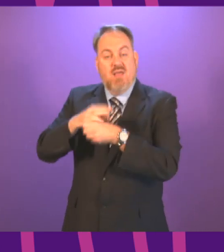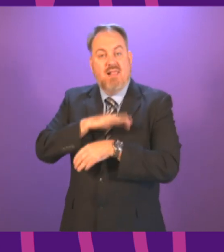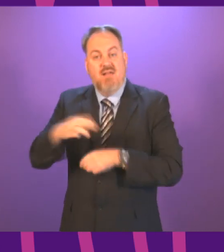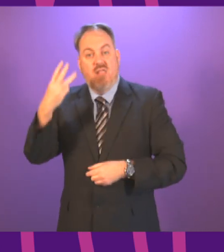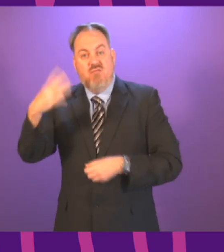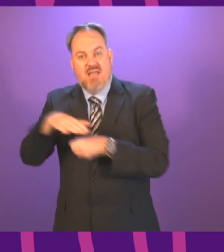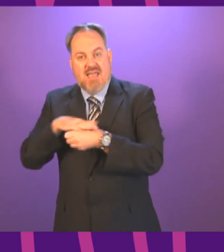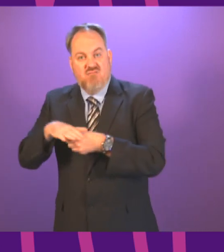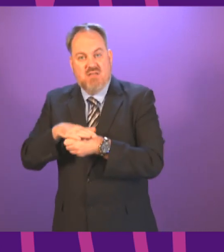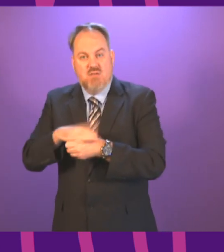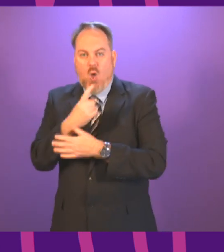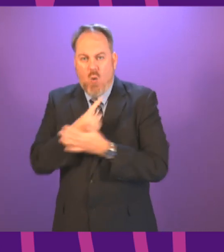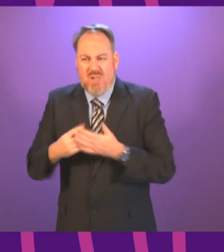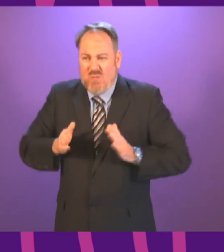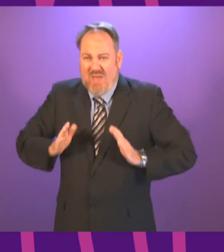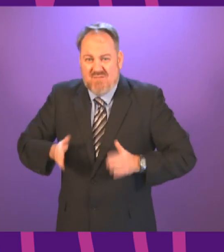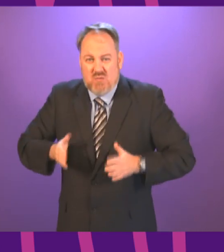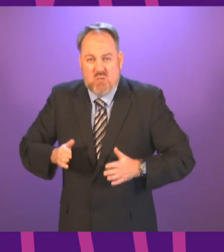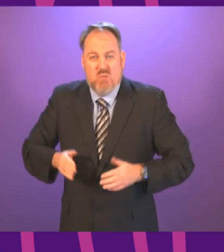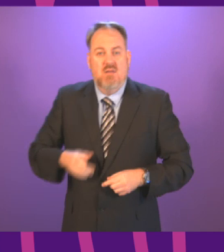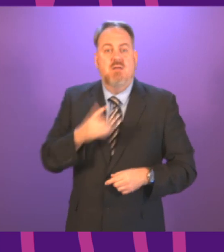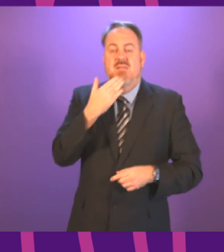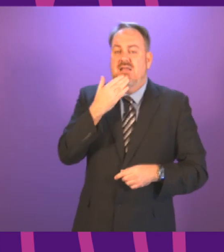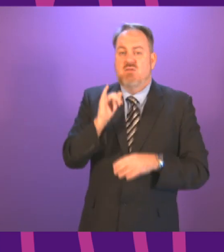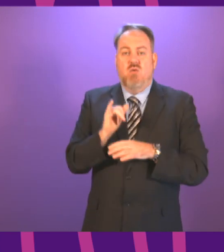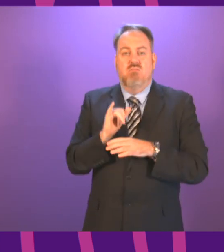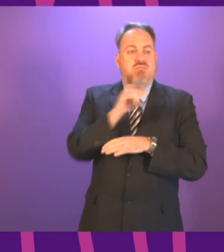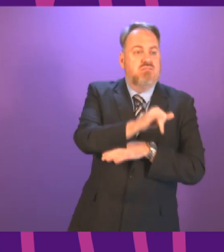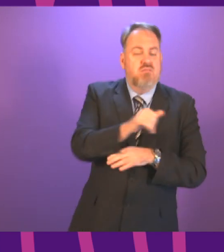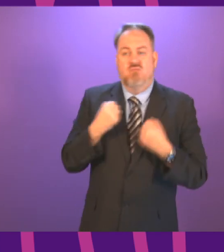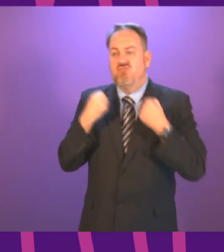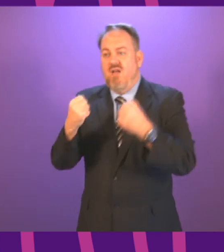unless it is essential. We are also asking people not to travel outside of Scotland right